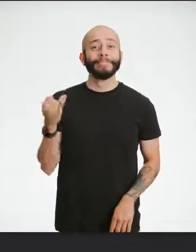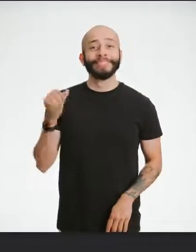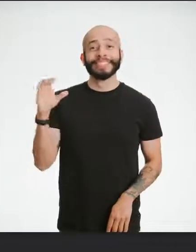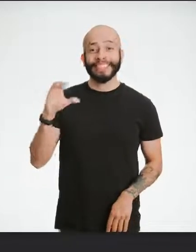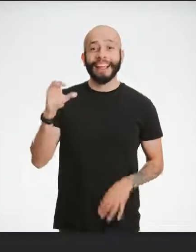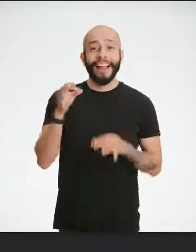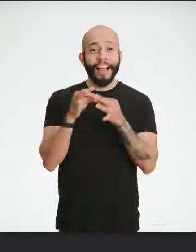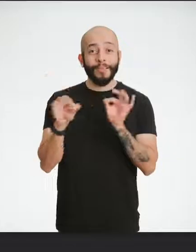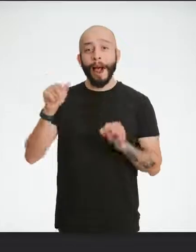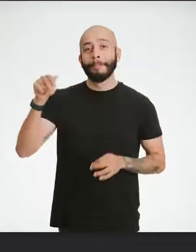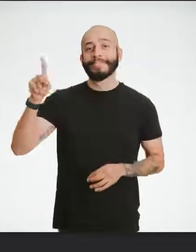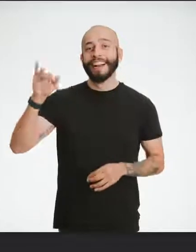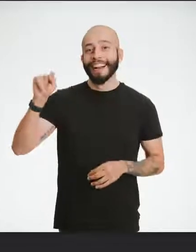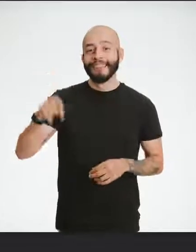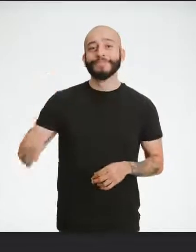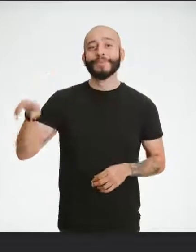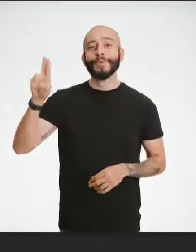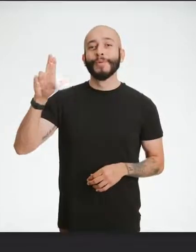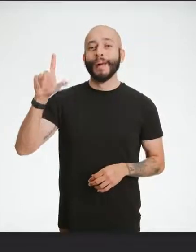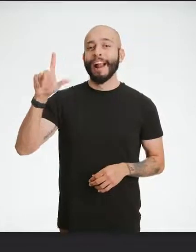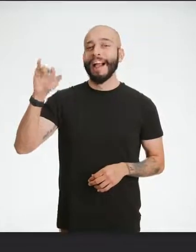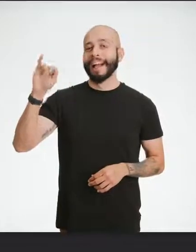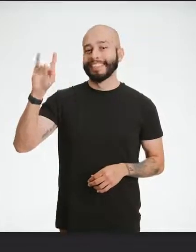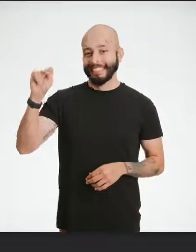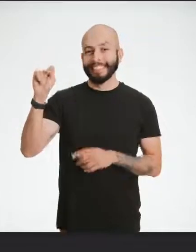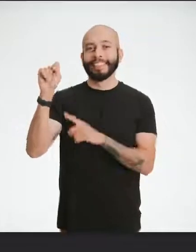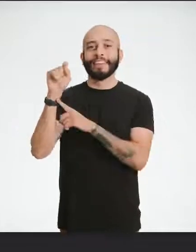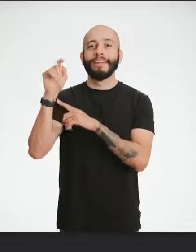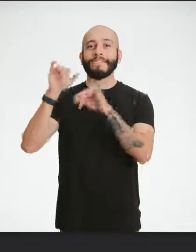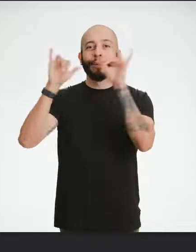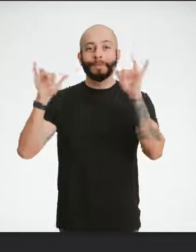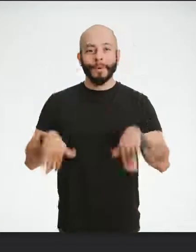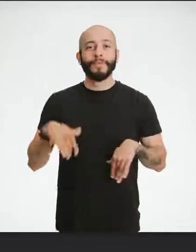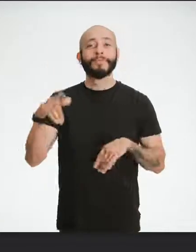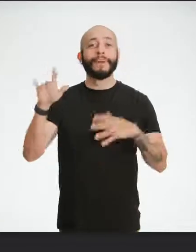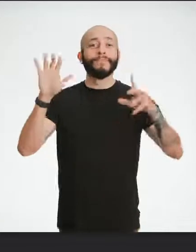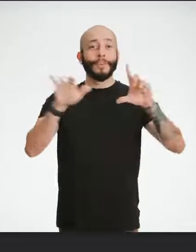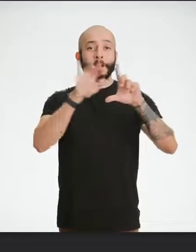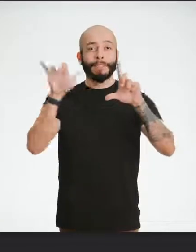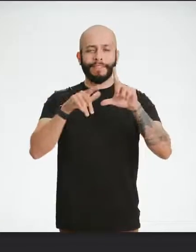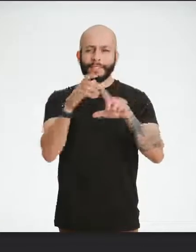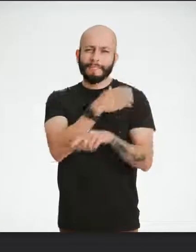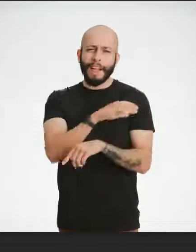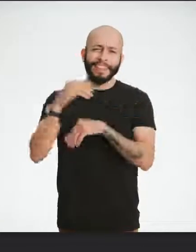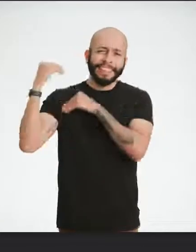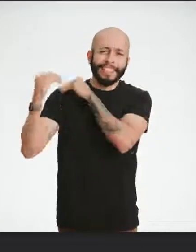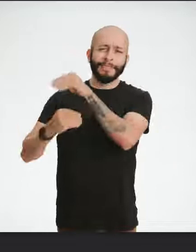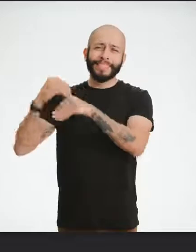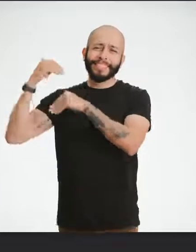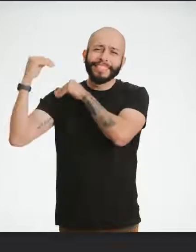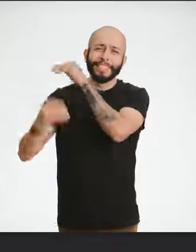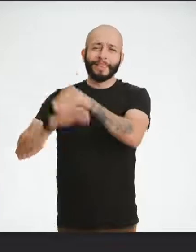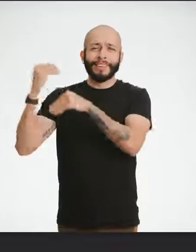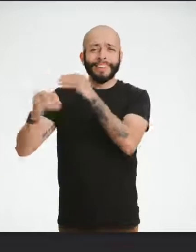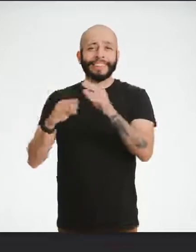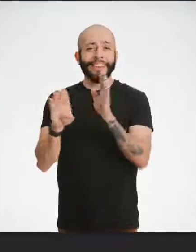The Objective-C language, AppKit & UIKit frameworks, and Interface Builder have empowered generations of developers.